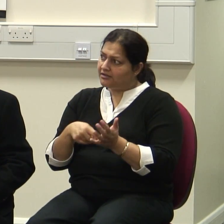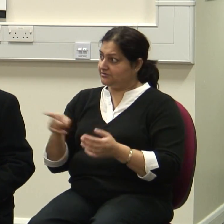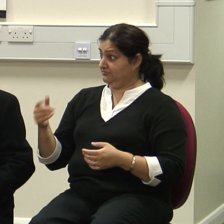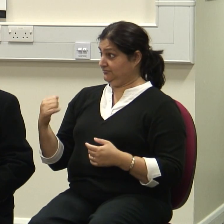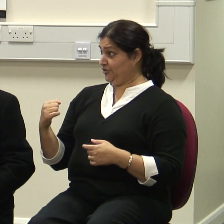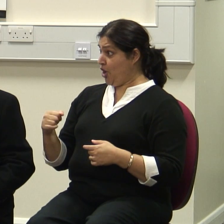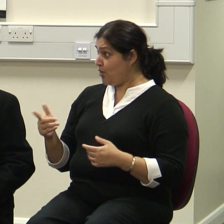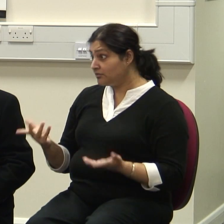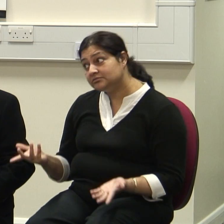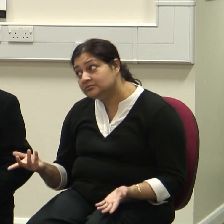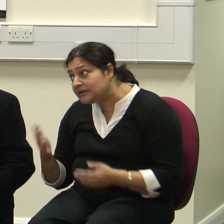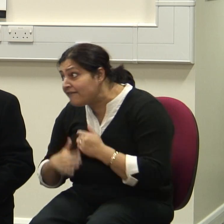Probably – Never.